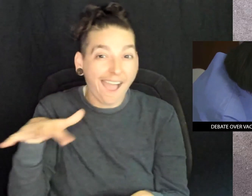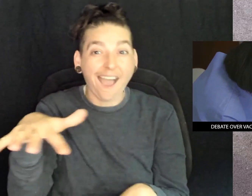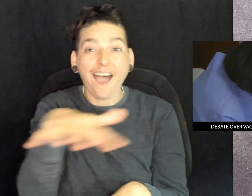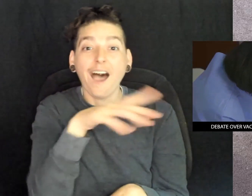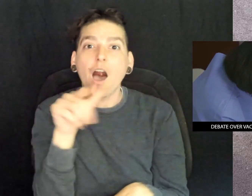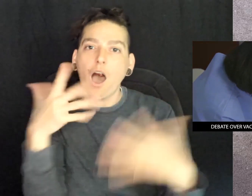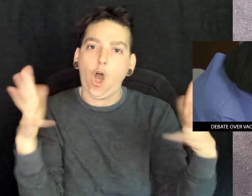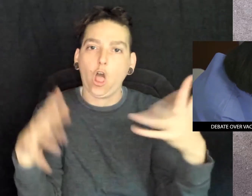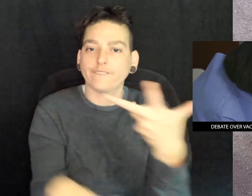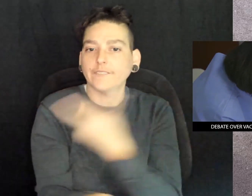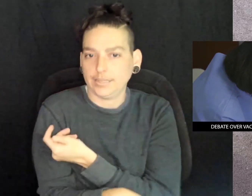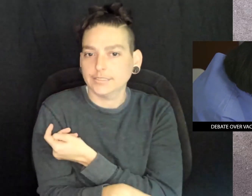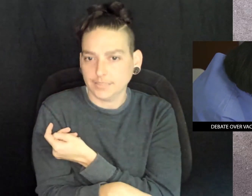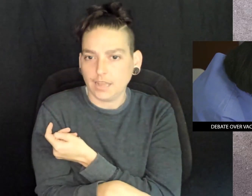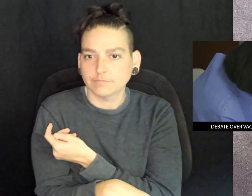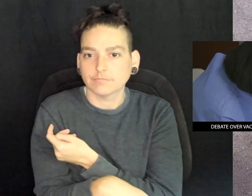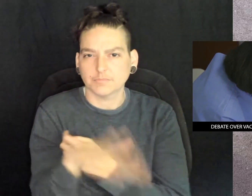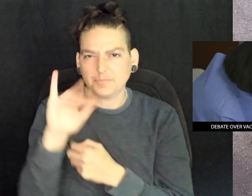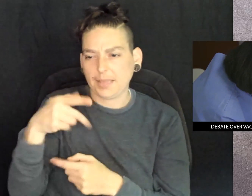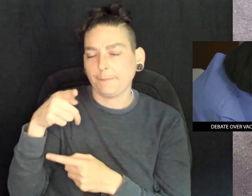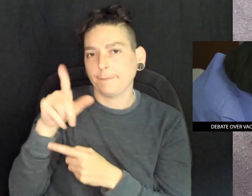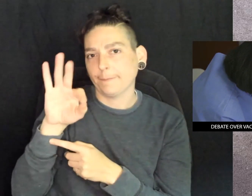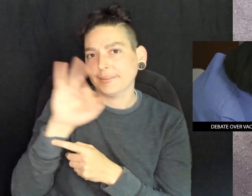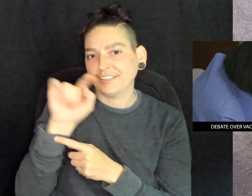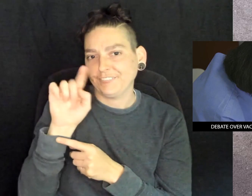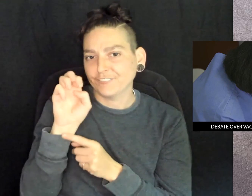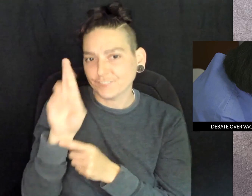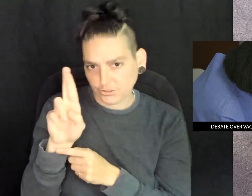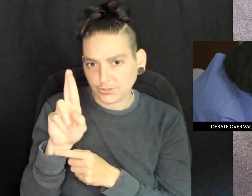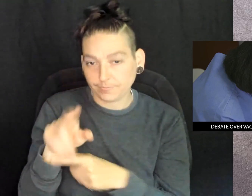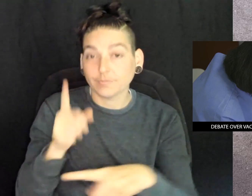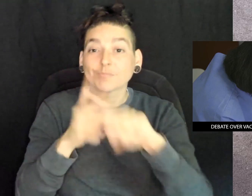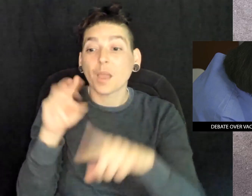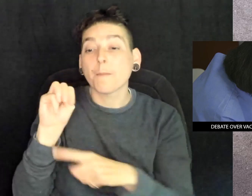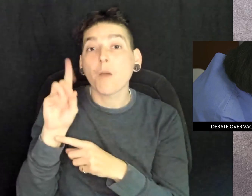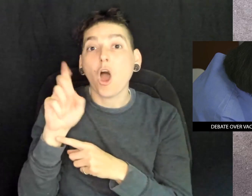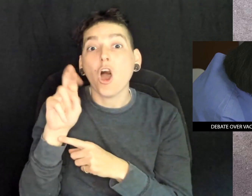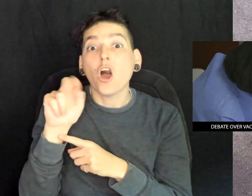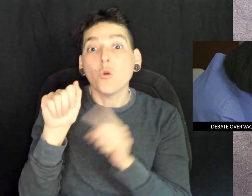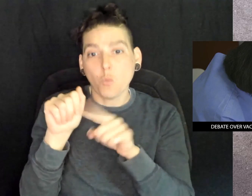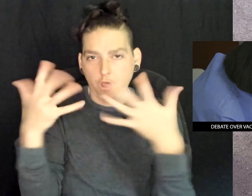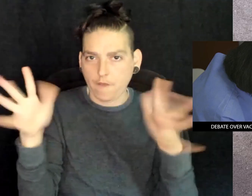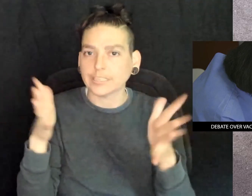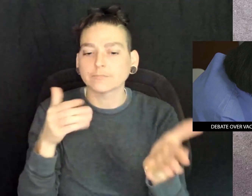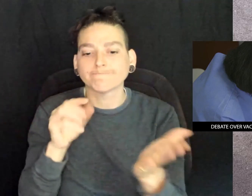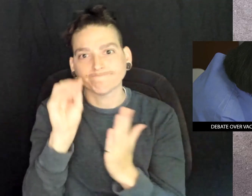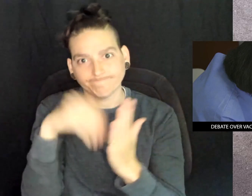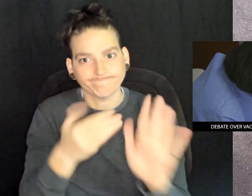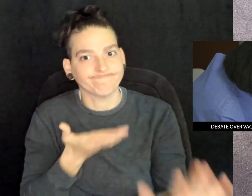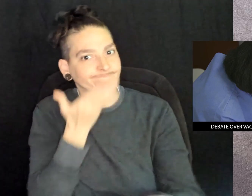if approved it would mean a third shot for everyone who received the Pfizer vaccine